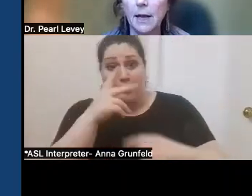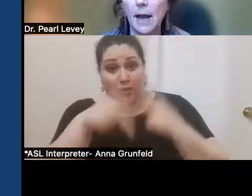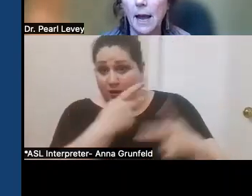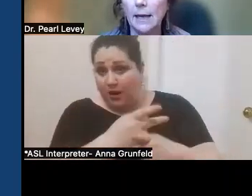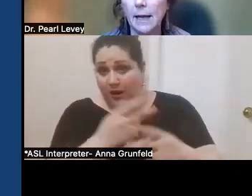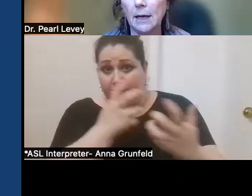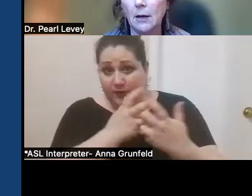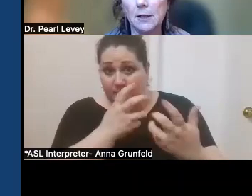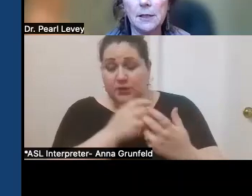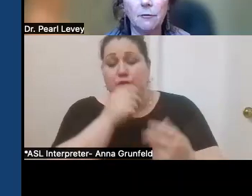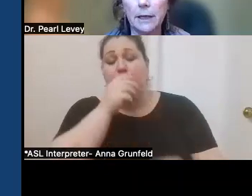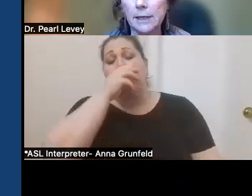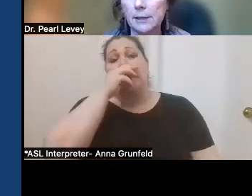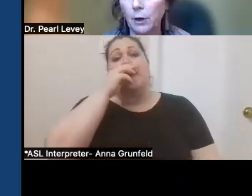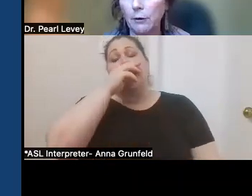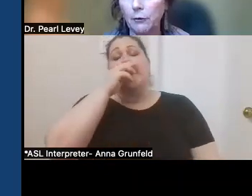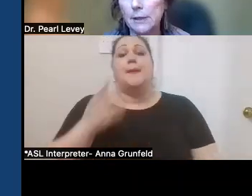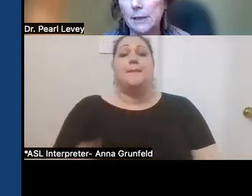And again, asking for letters of reference,